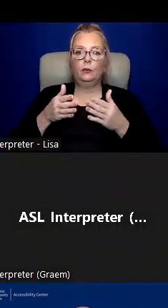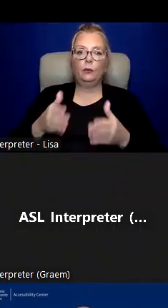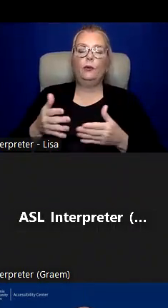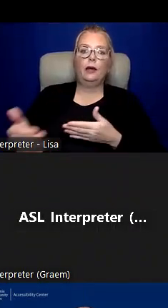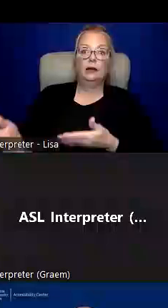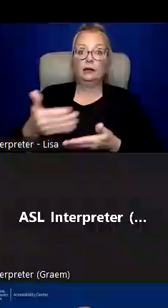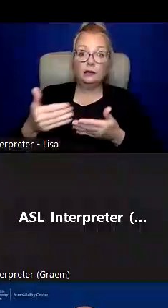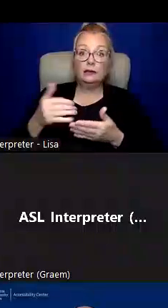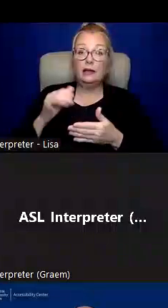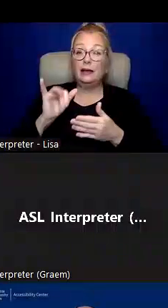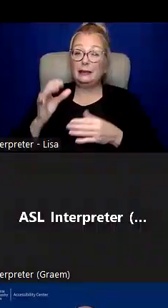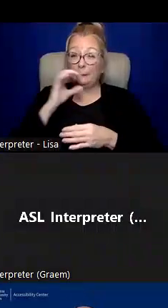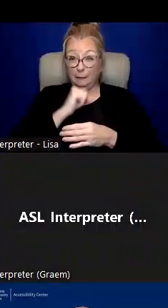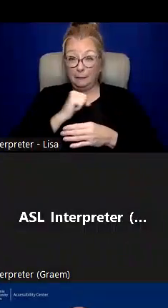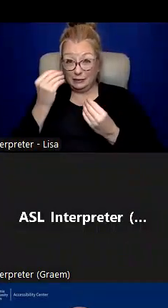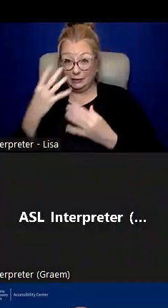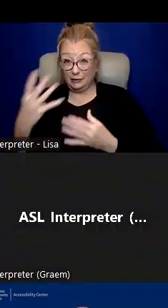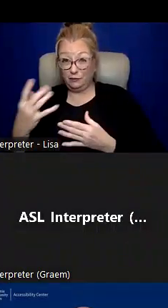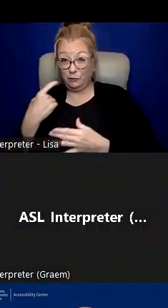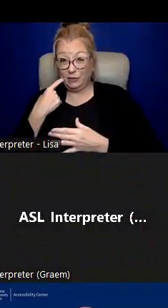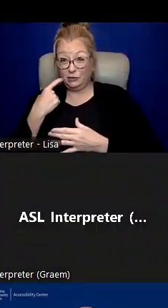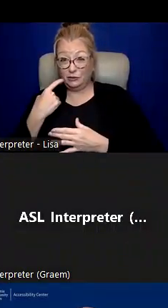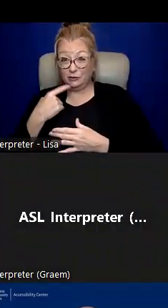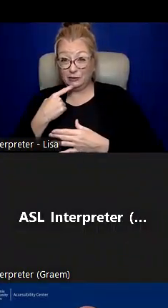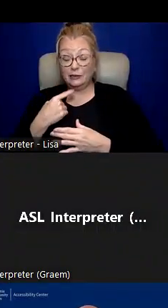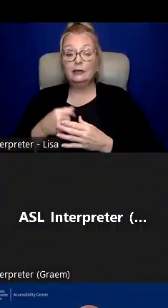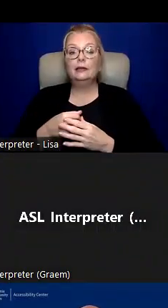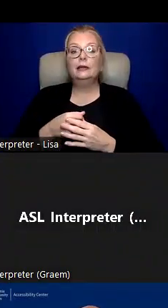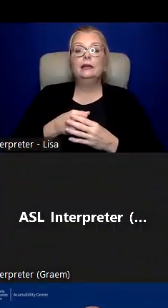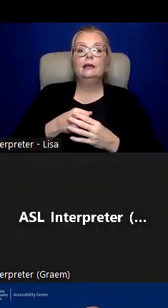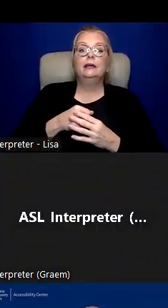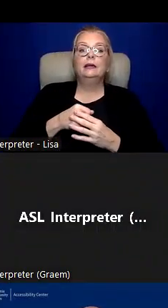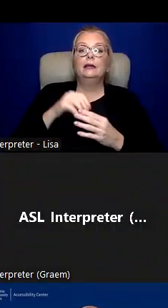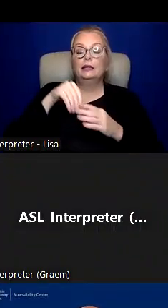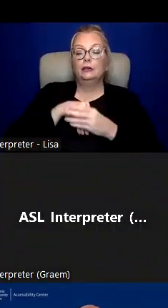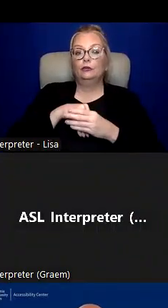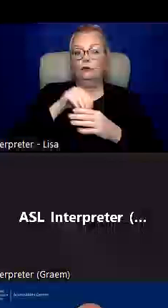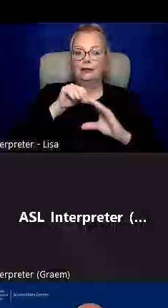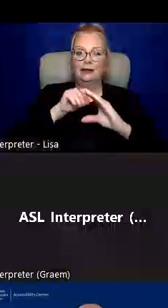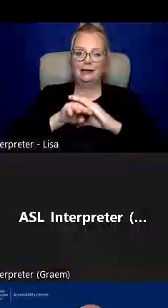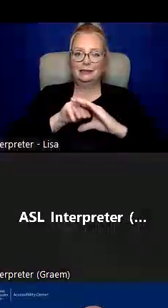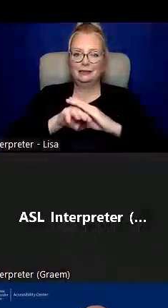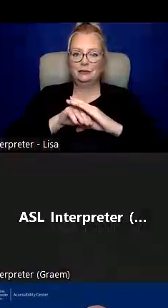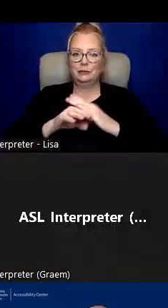that missing information that I just spoke about, including the accessibility documentation from the vendors.